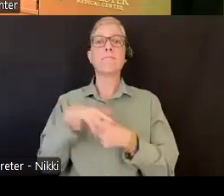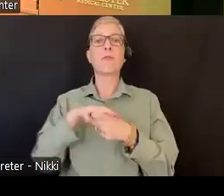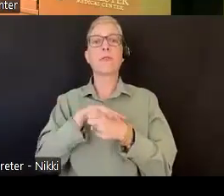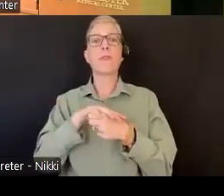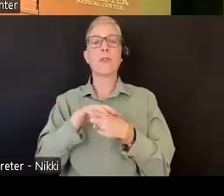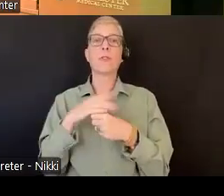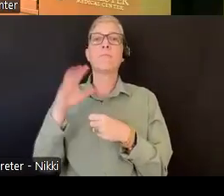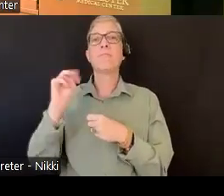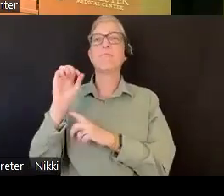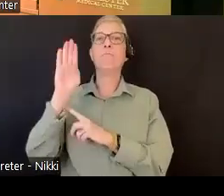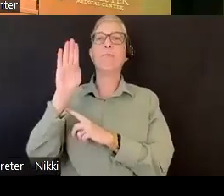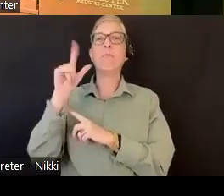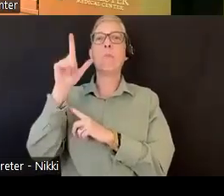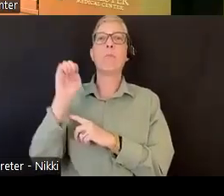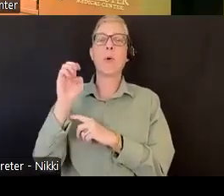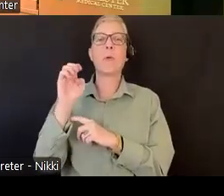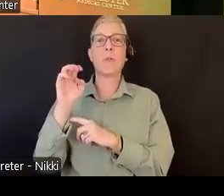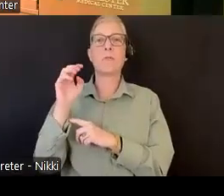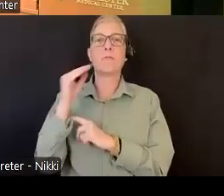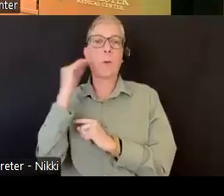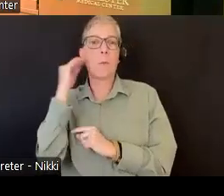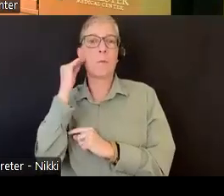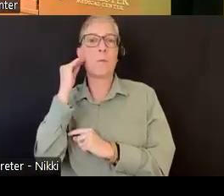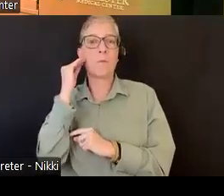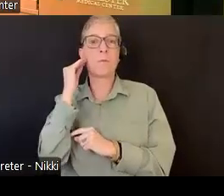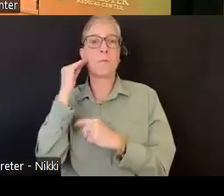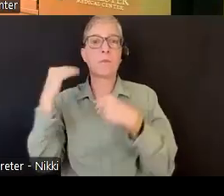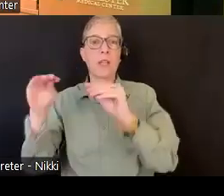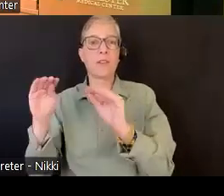me a mobile home?" And they looked at me and they looked at my California driver's license and they